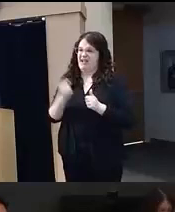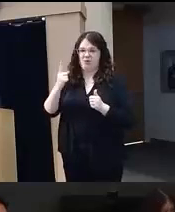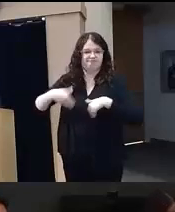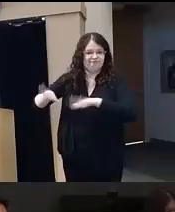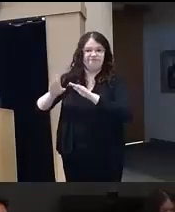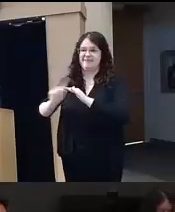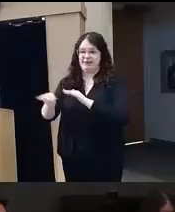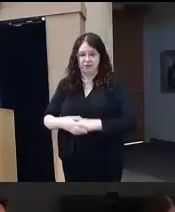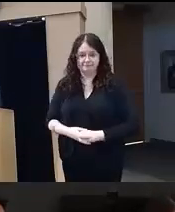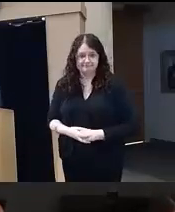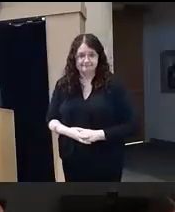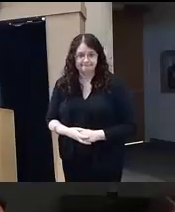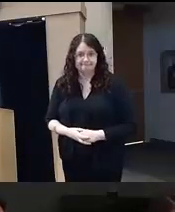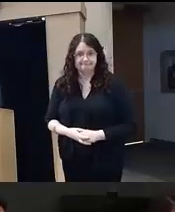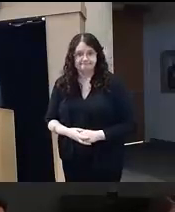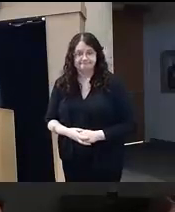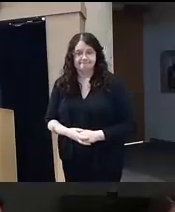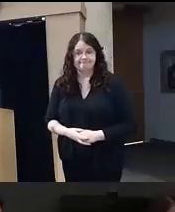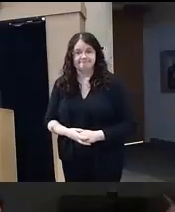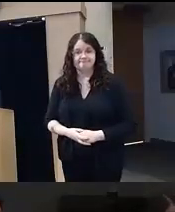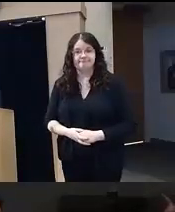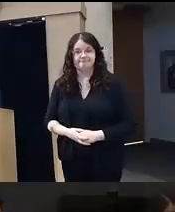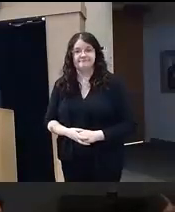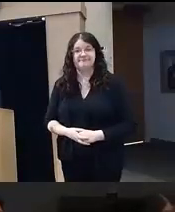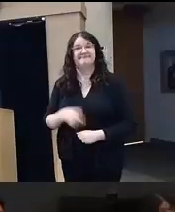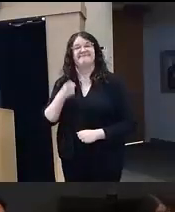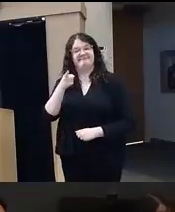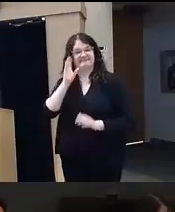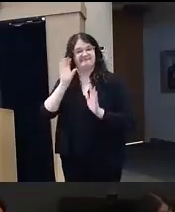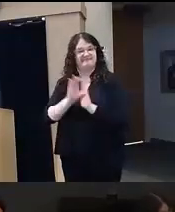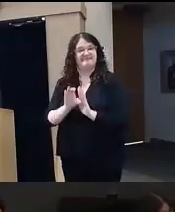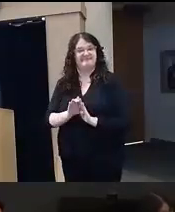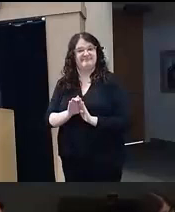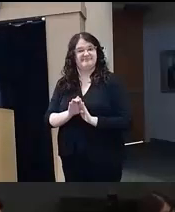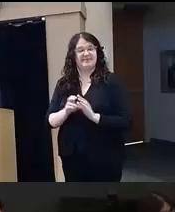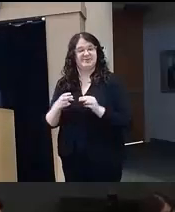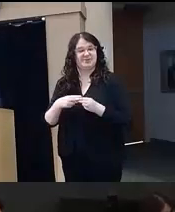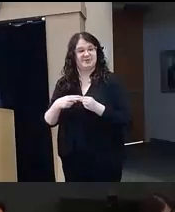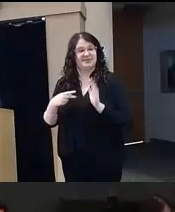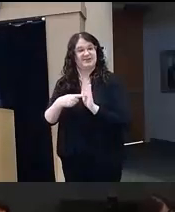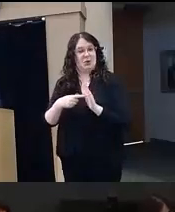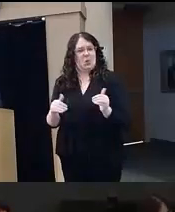okay so you know that's some of the pictures are related to some of the wet how wet everything was